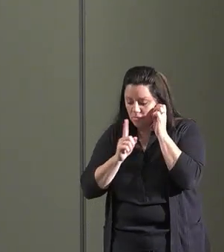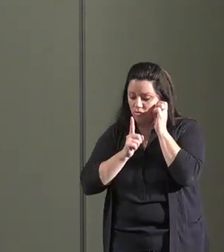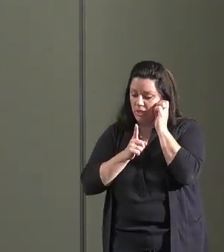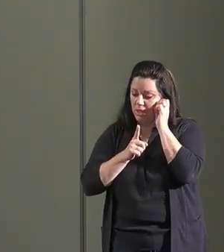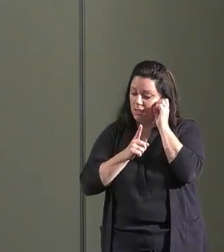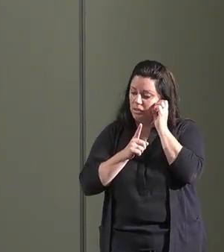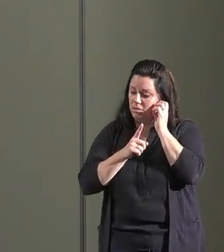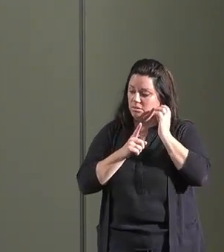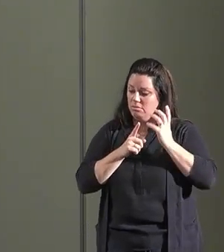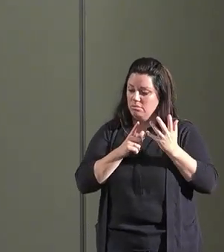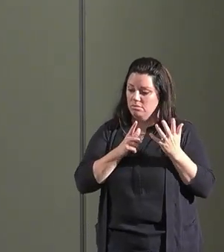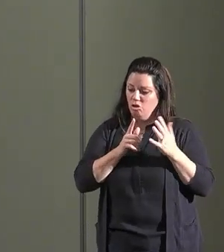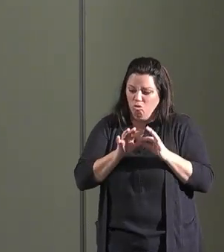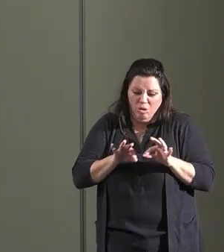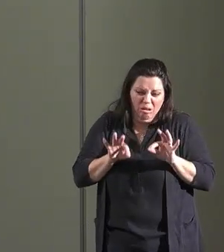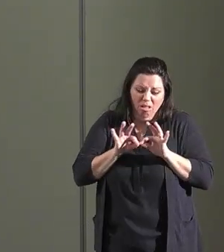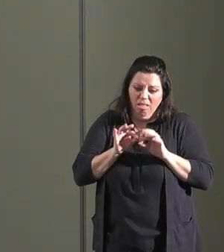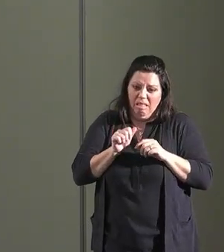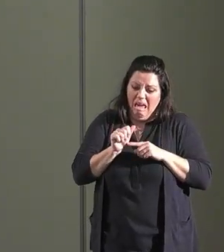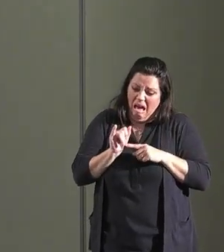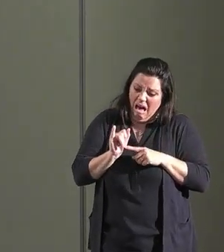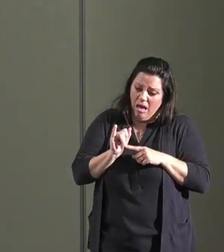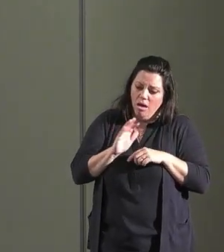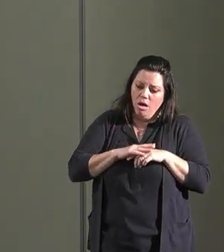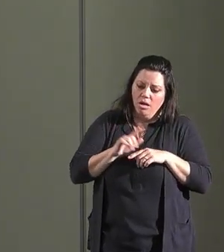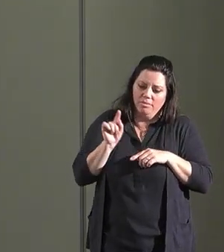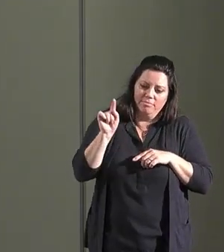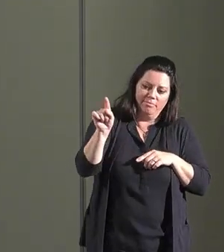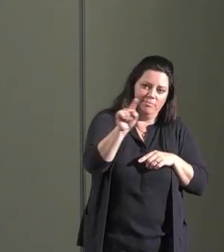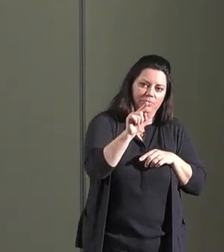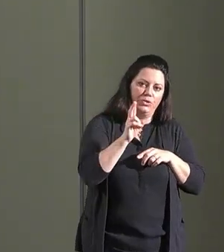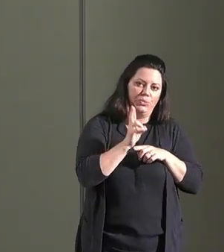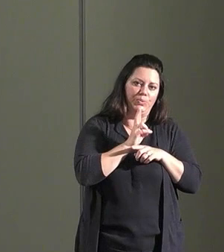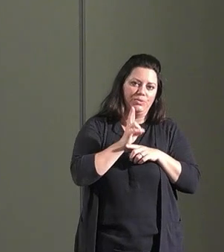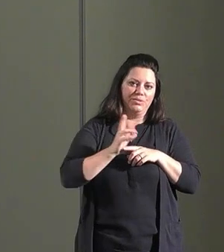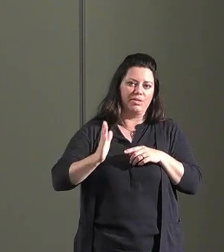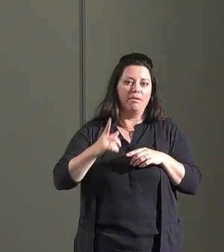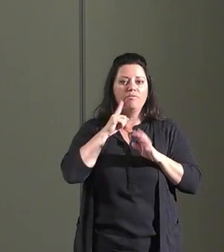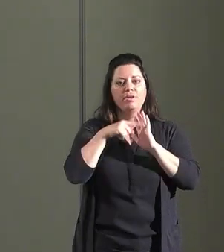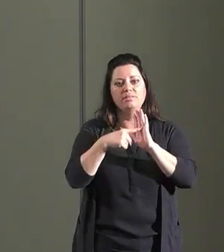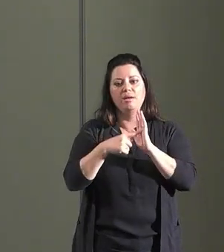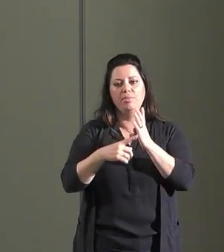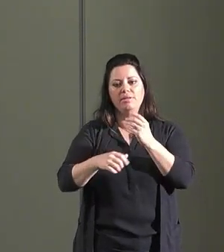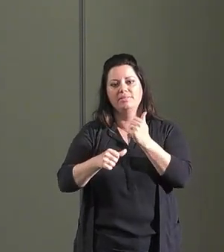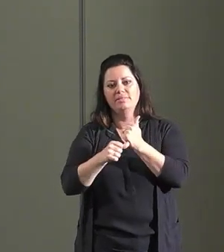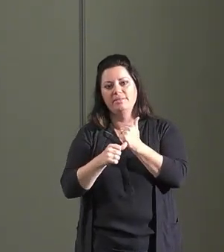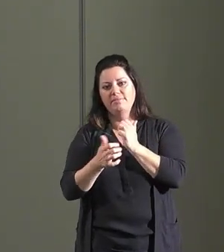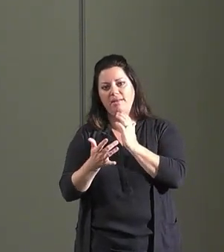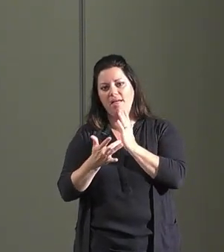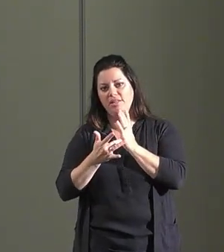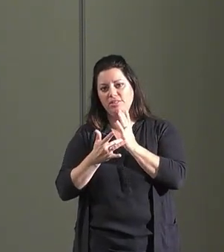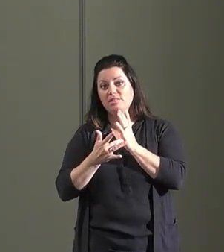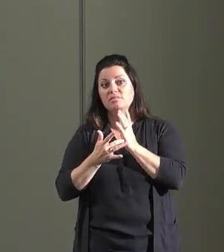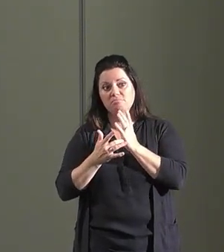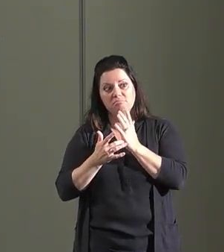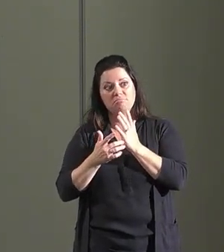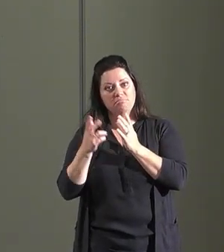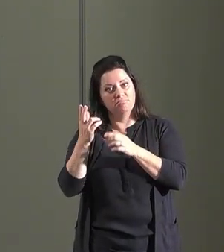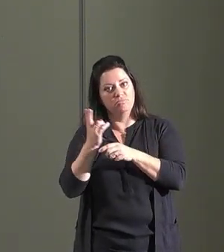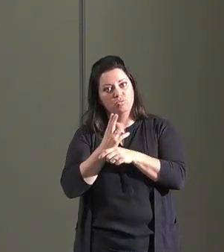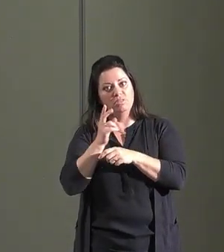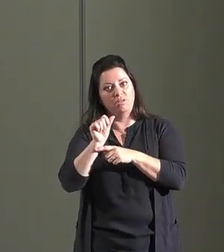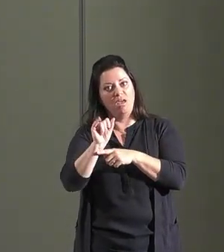being on the user agent side. So assistive technologies using AI to better be able to